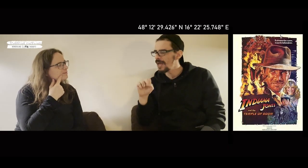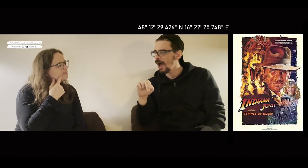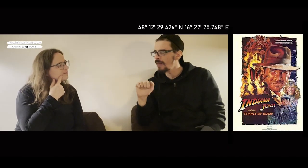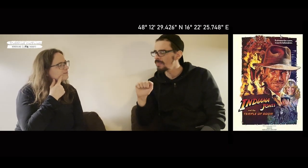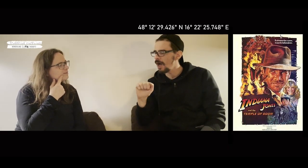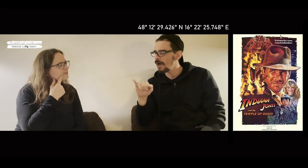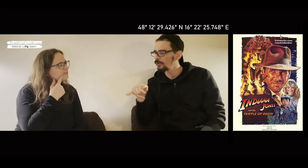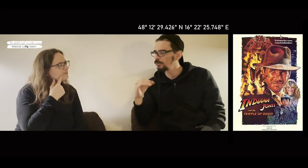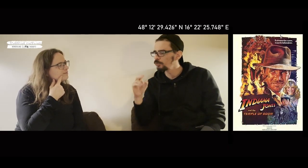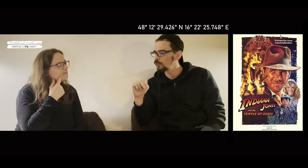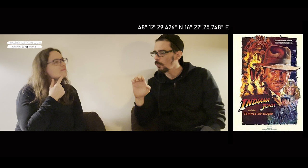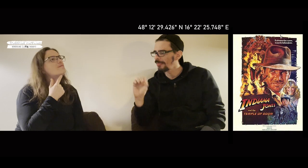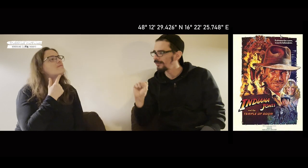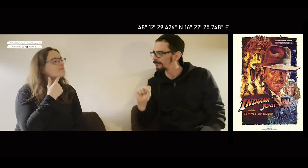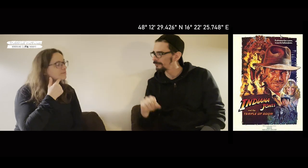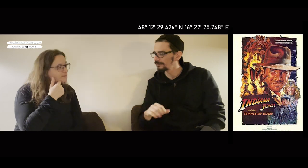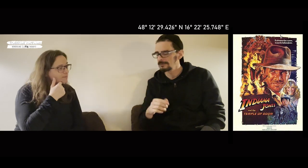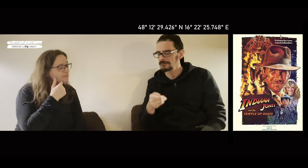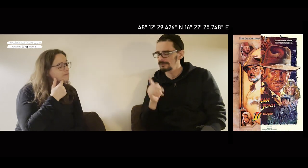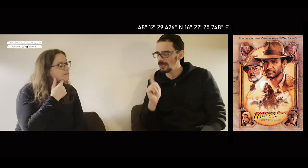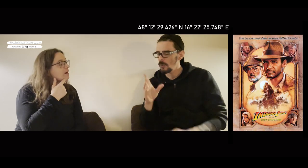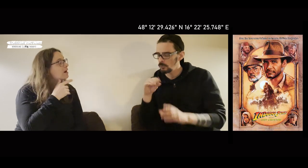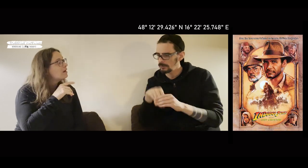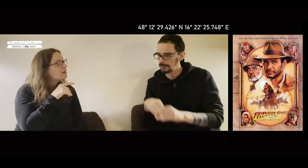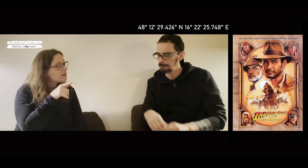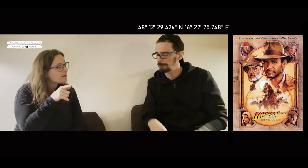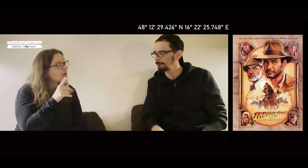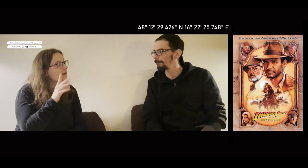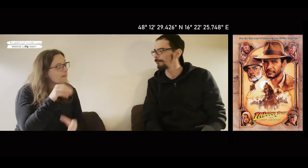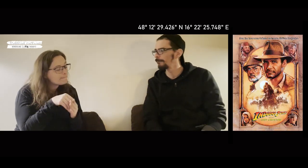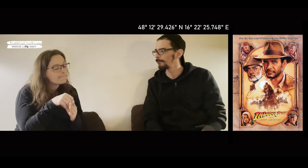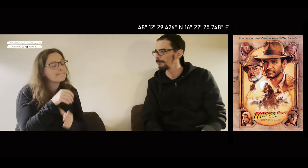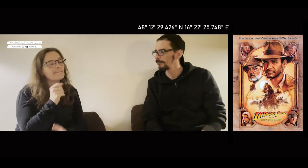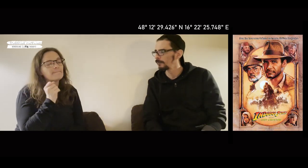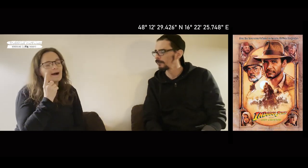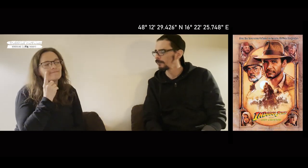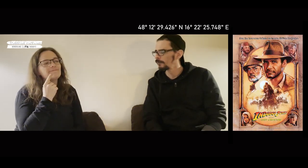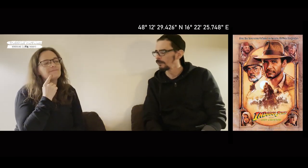What else come to mind... yes, "Indiana Jones" is also his work. - That's from him too?